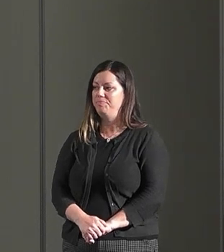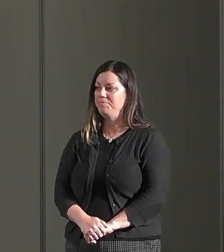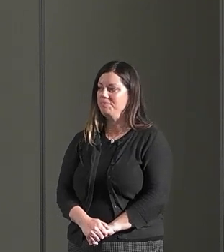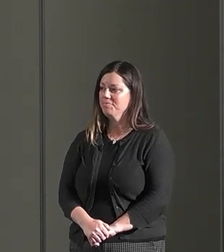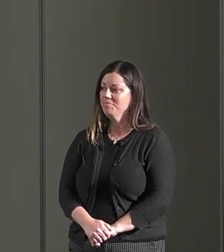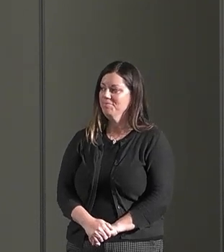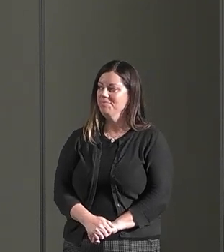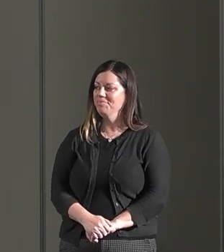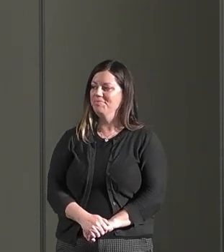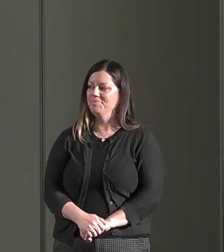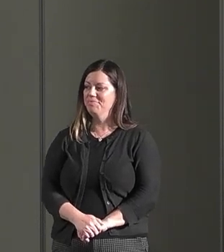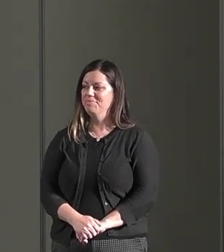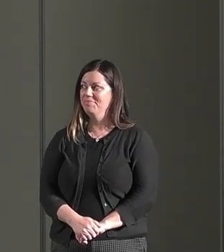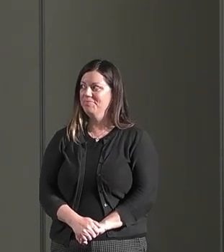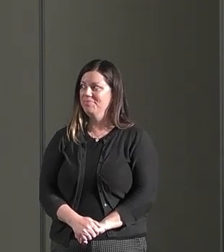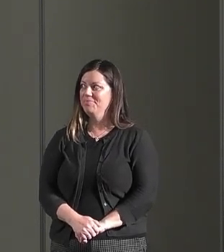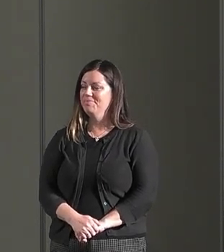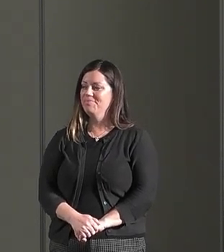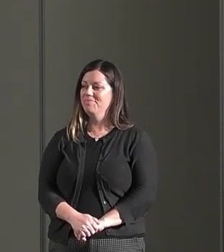Thank you. >> .